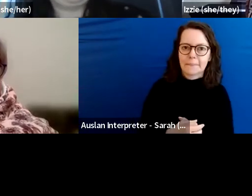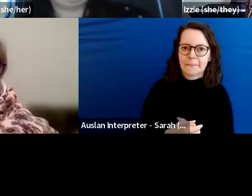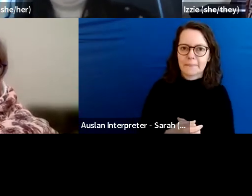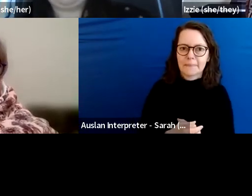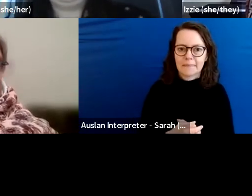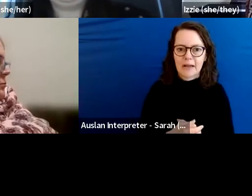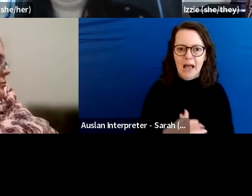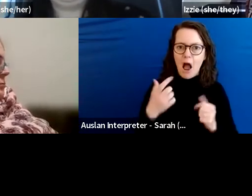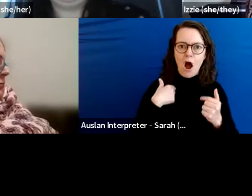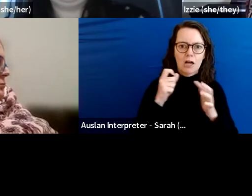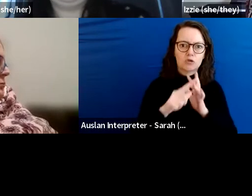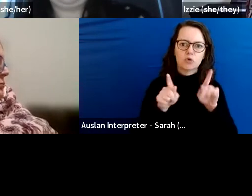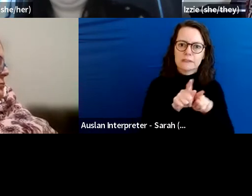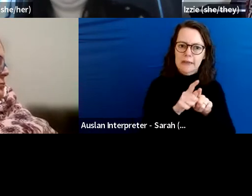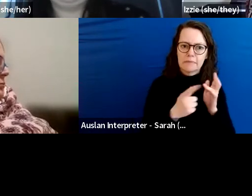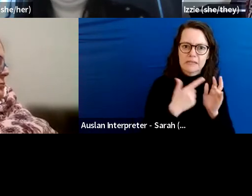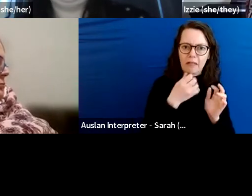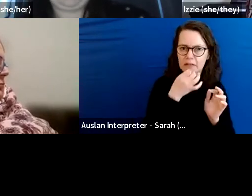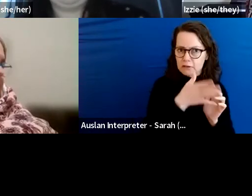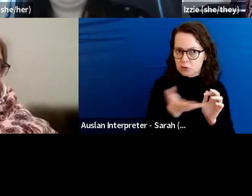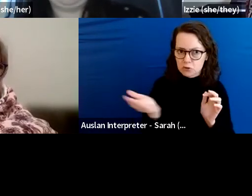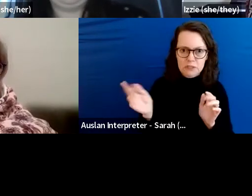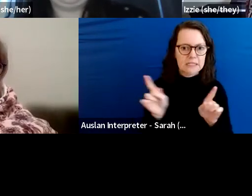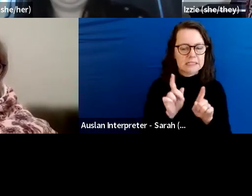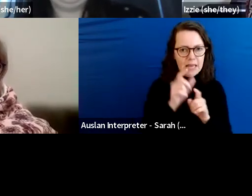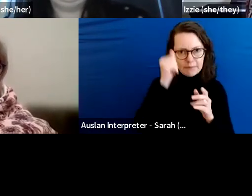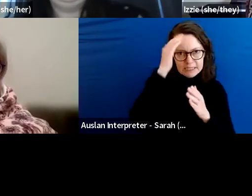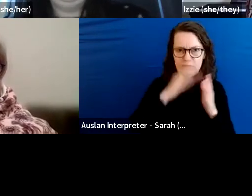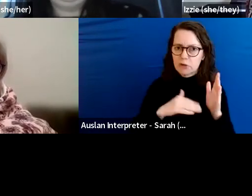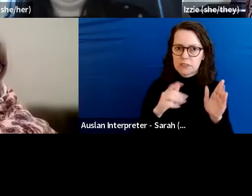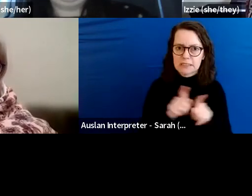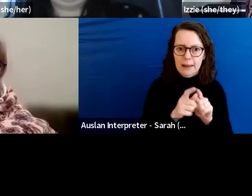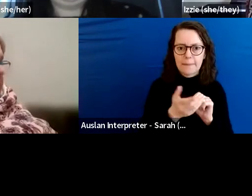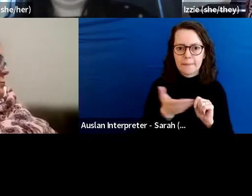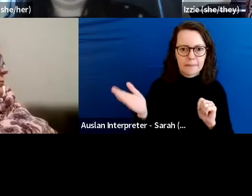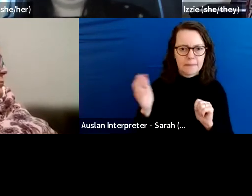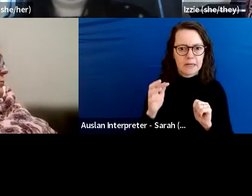induction just like all the other children and just having those same experiences.